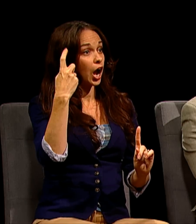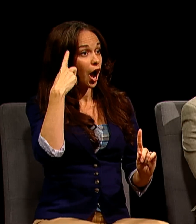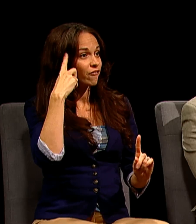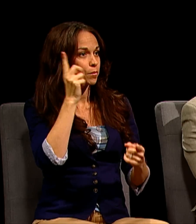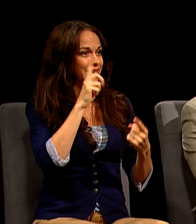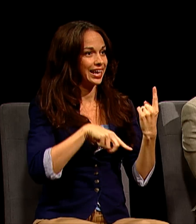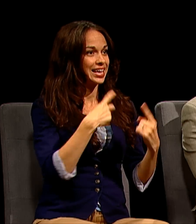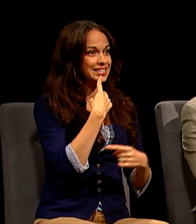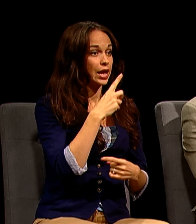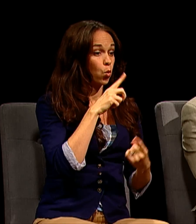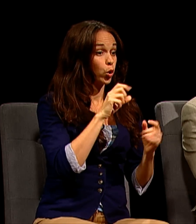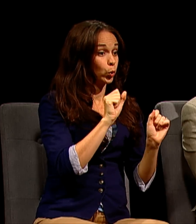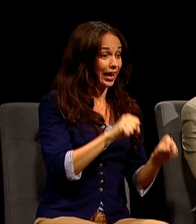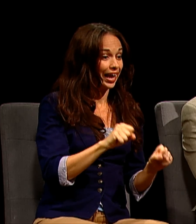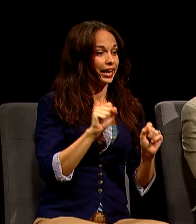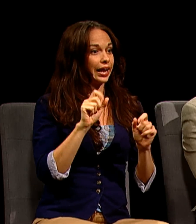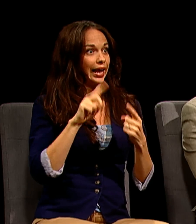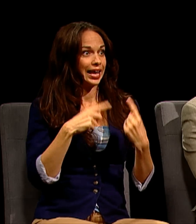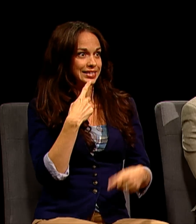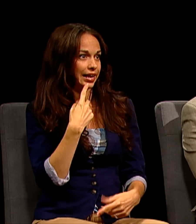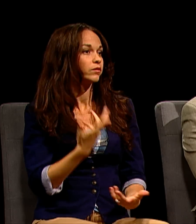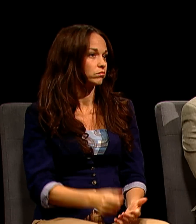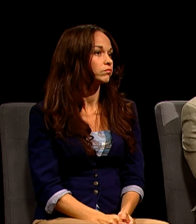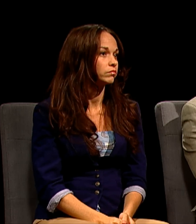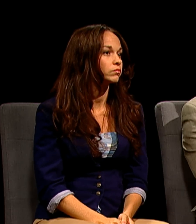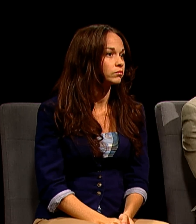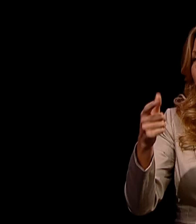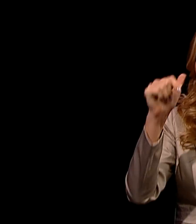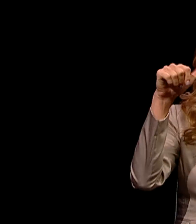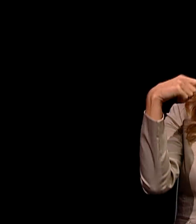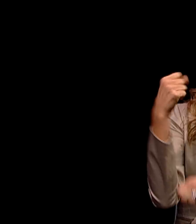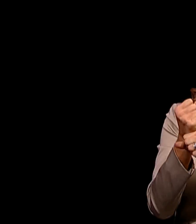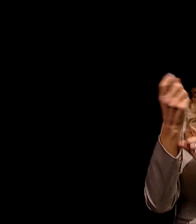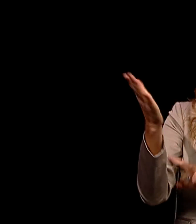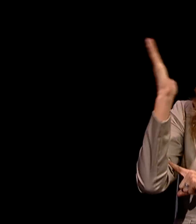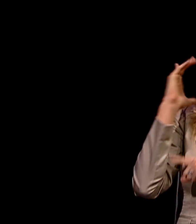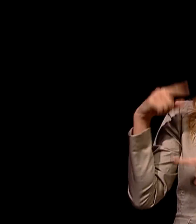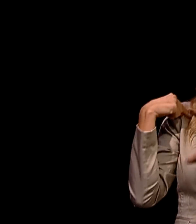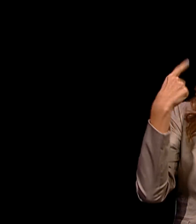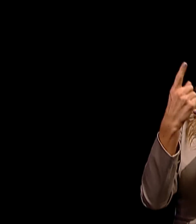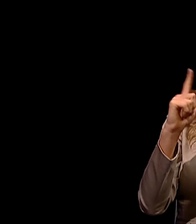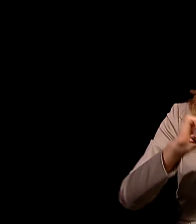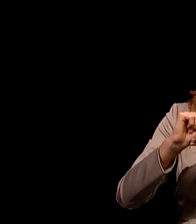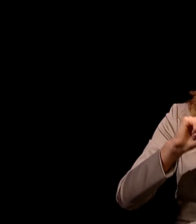what you can not say.